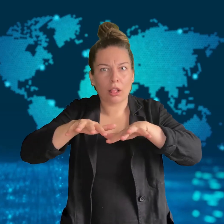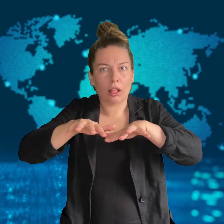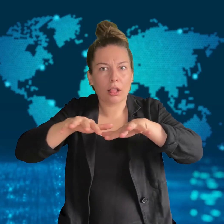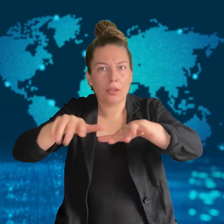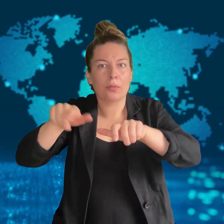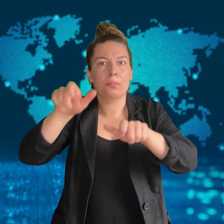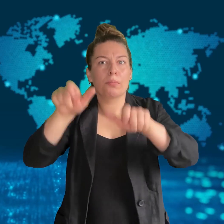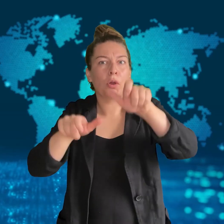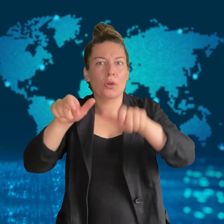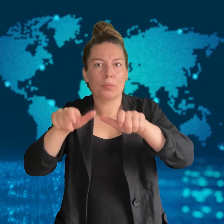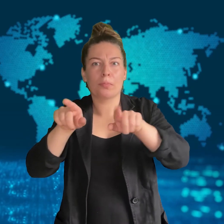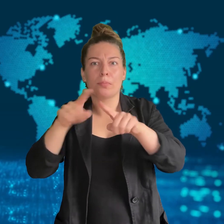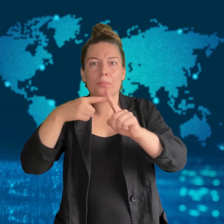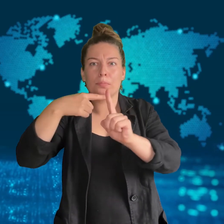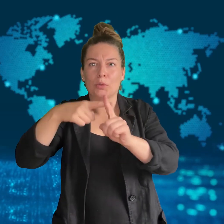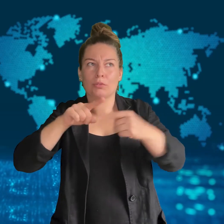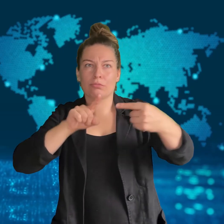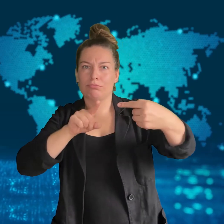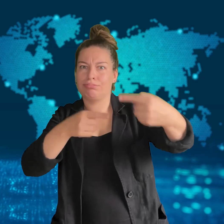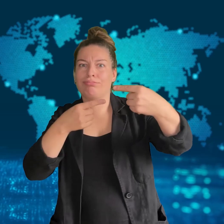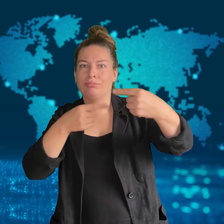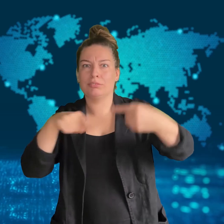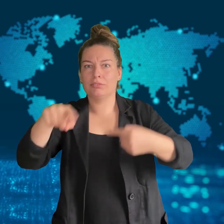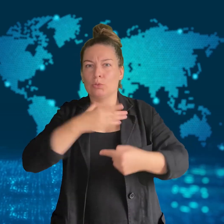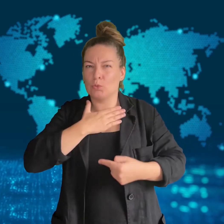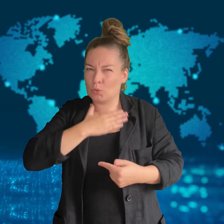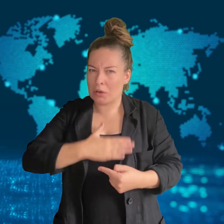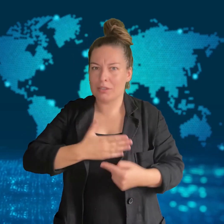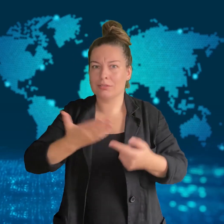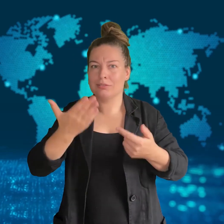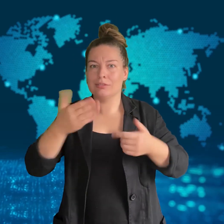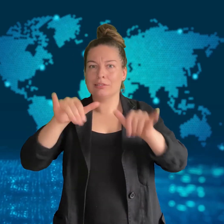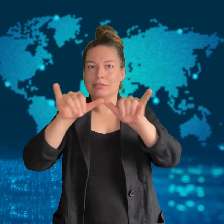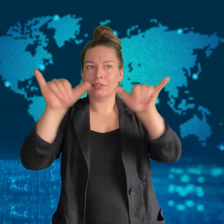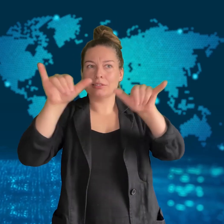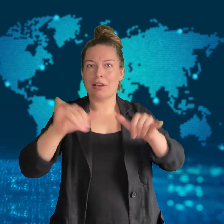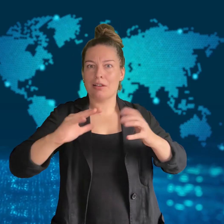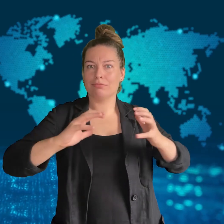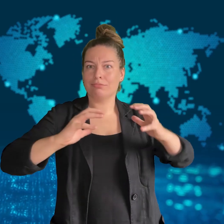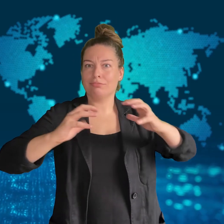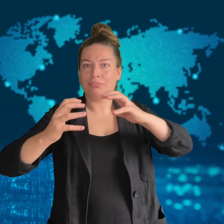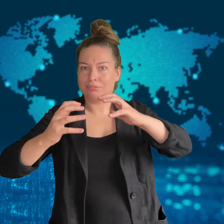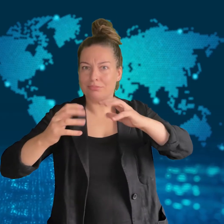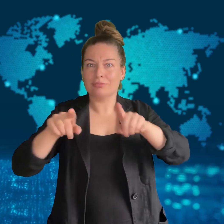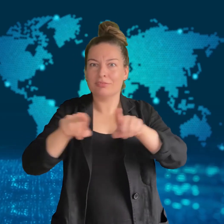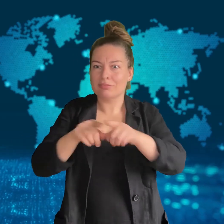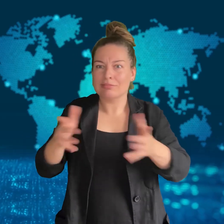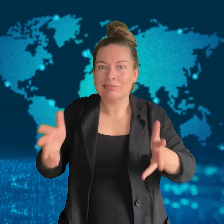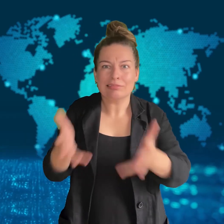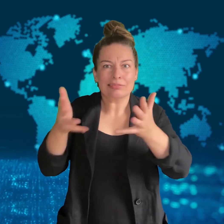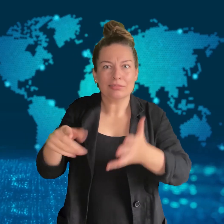and "inciting people to violent acts.".